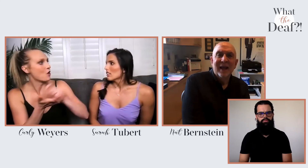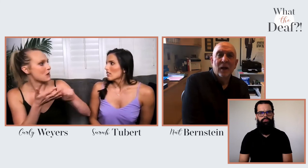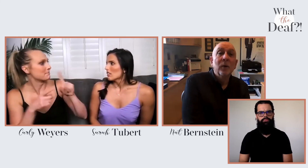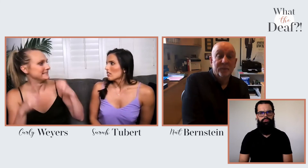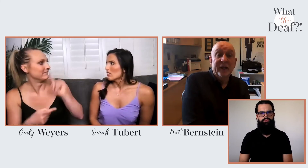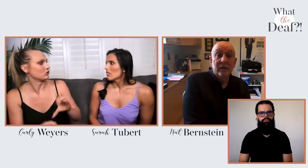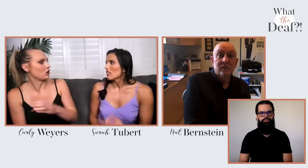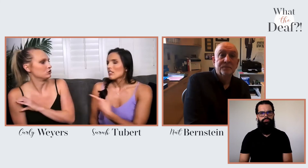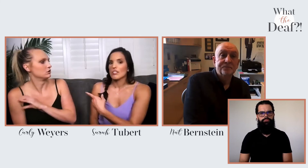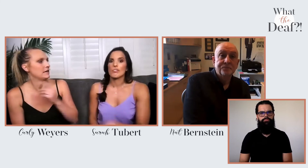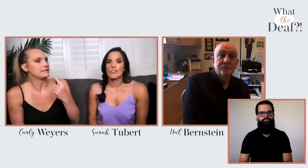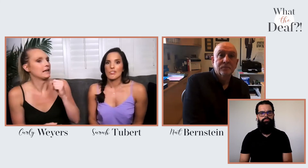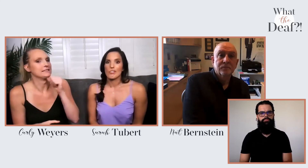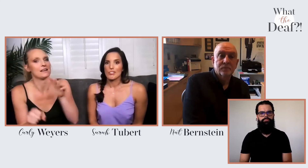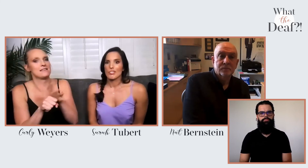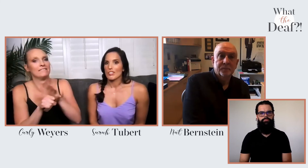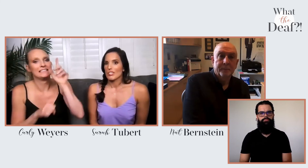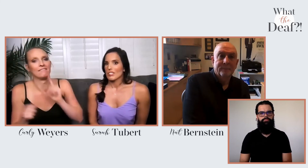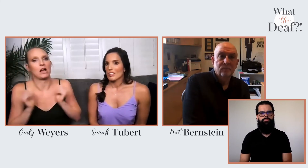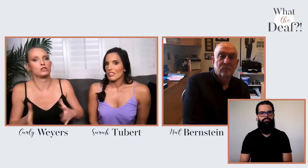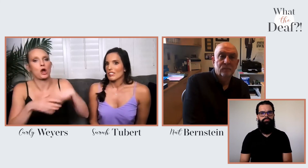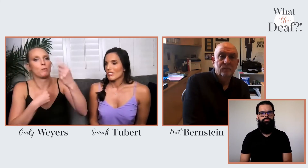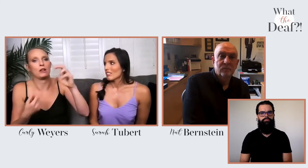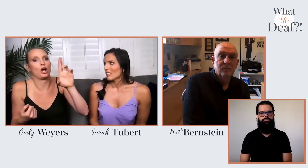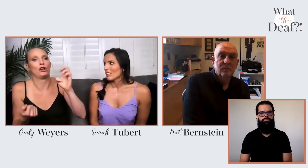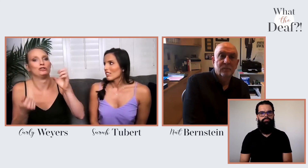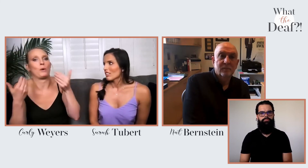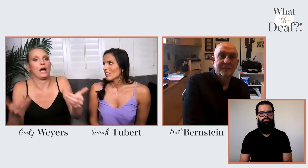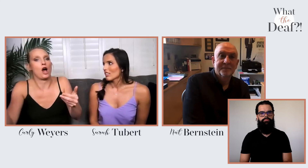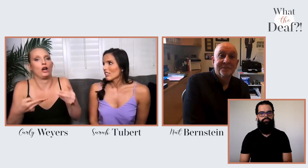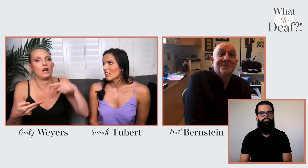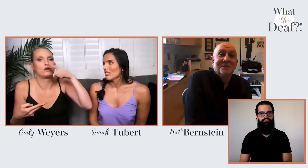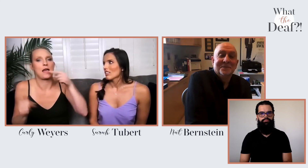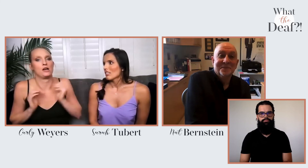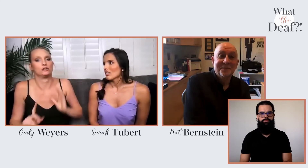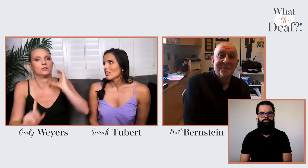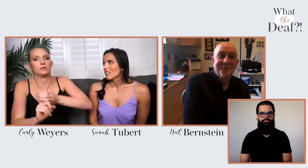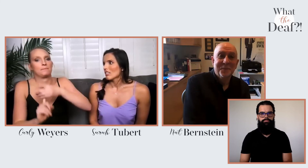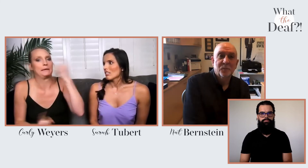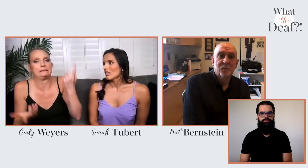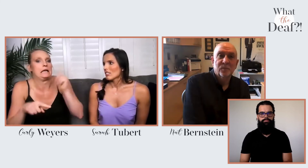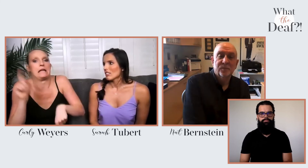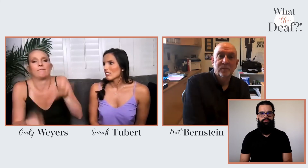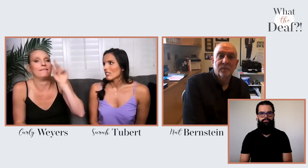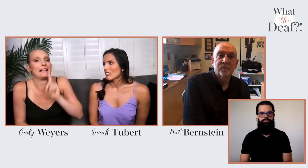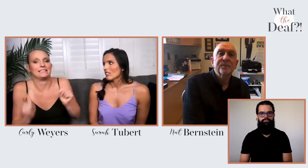But then they want to write about a deaf character and say that they're not, there's not enough deaf actors out there. And they have to find somebody to put on a deaf character.